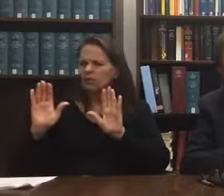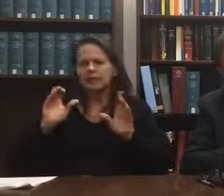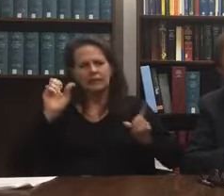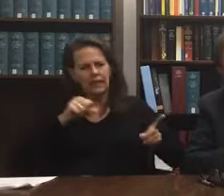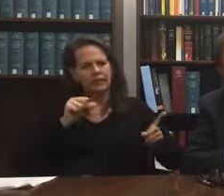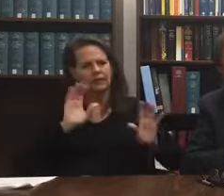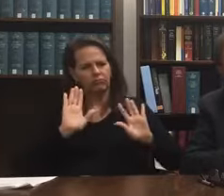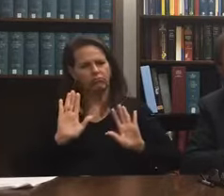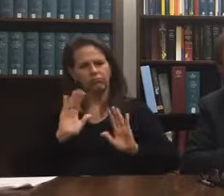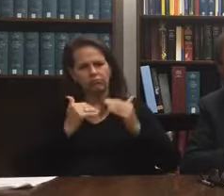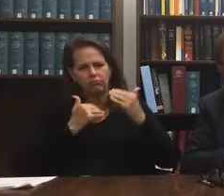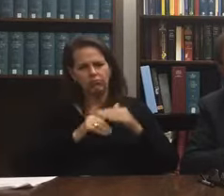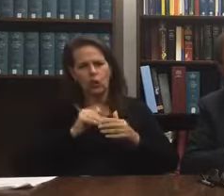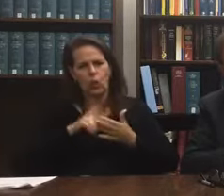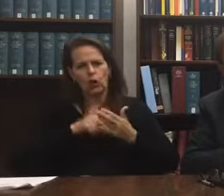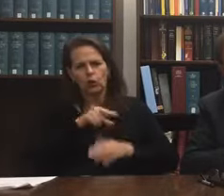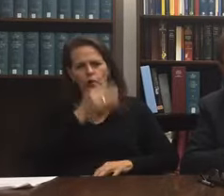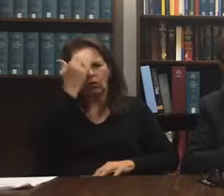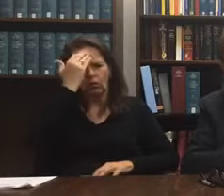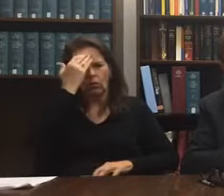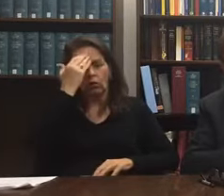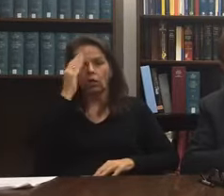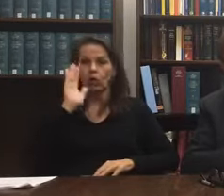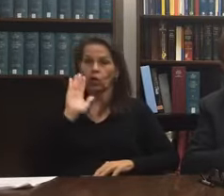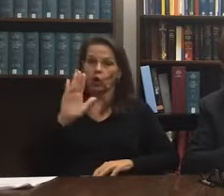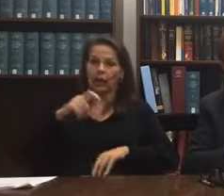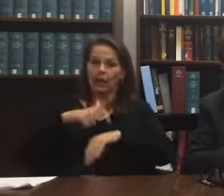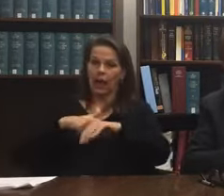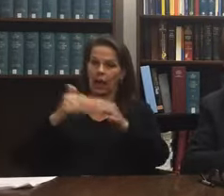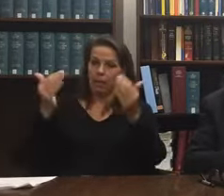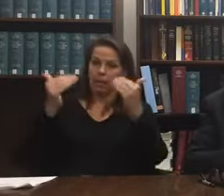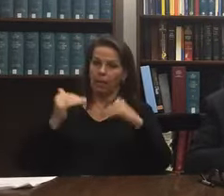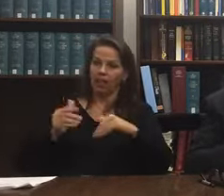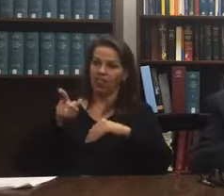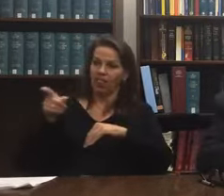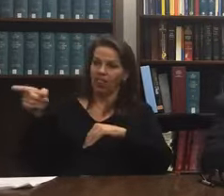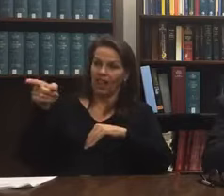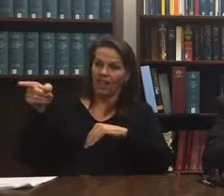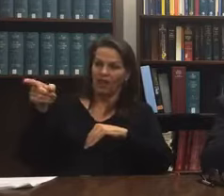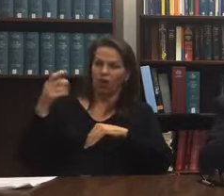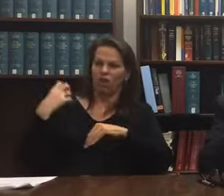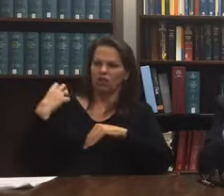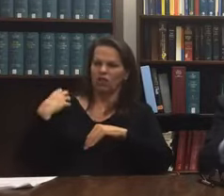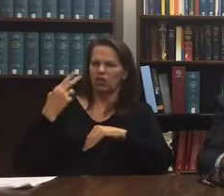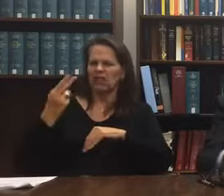now when it's your time so when they are done the hearing officer will say it's